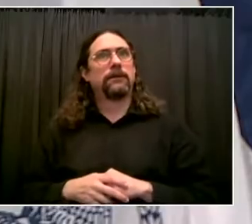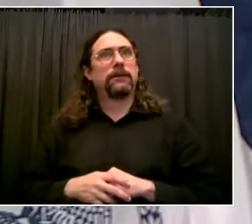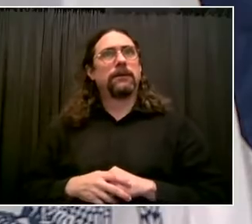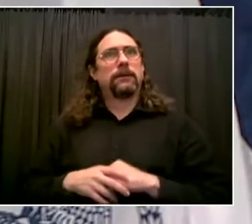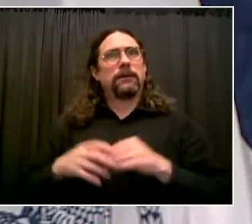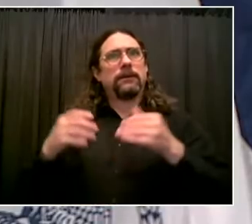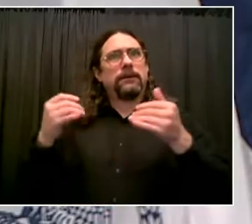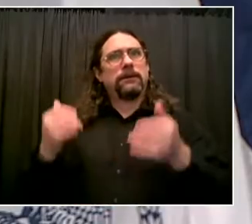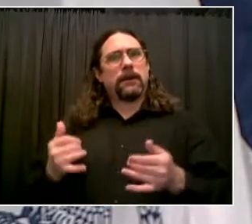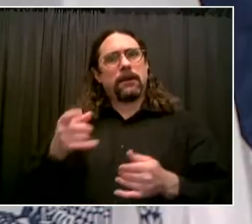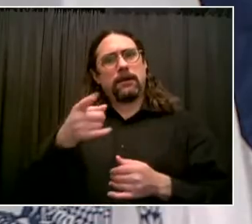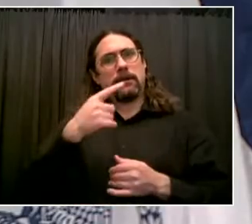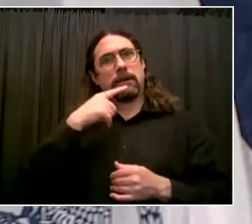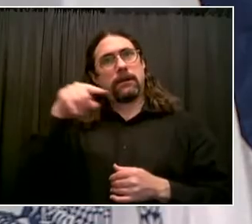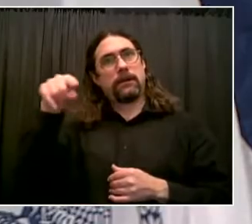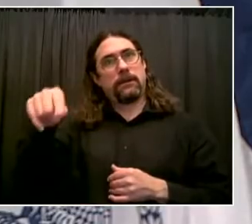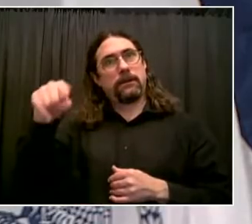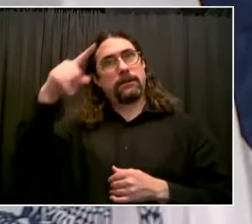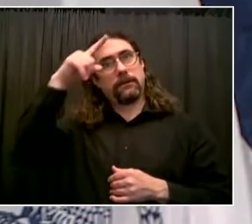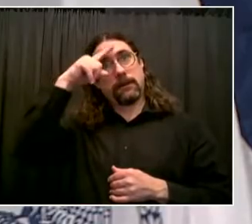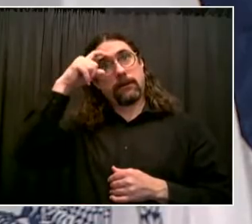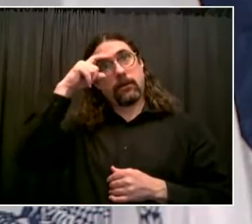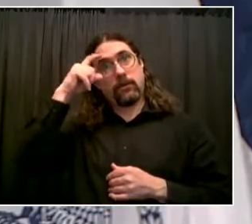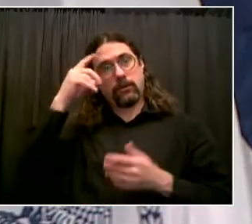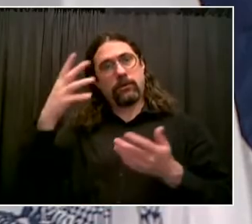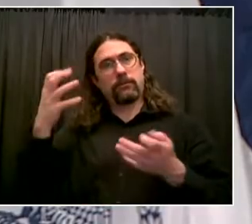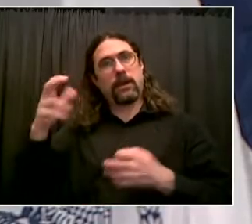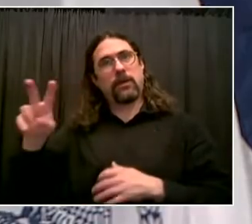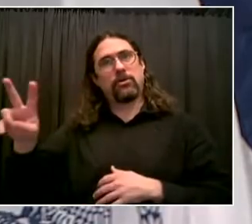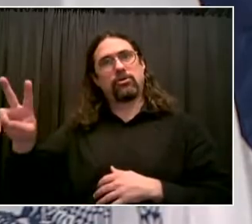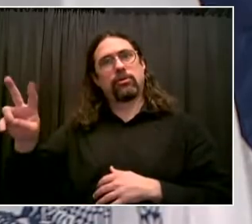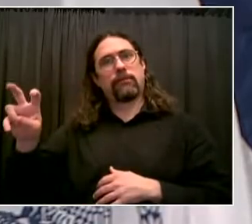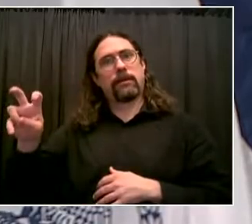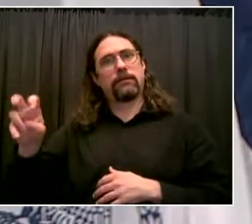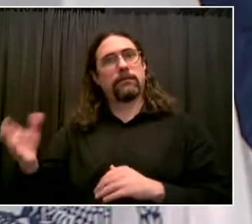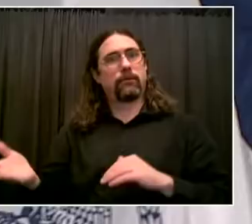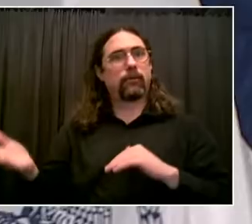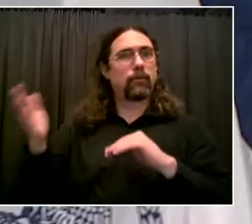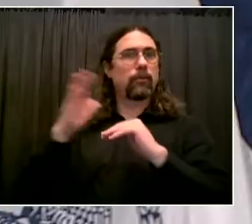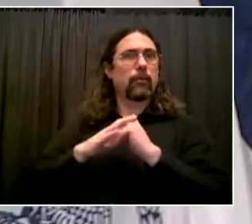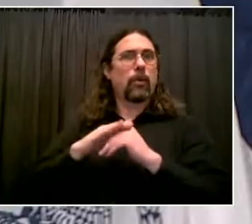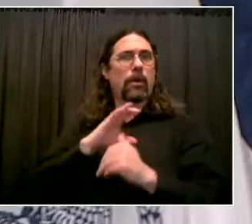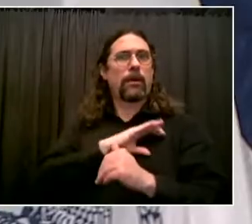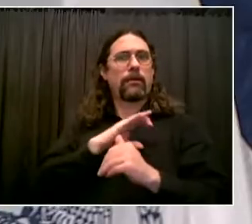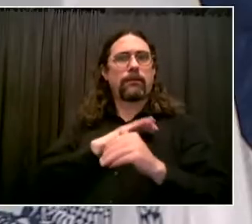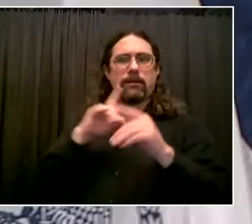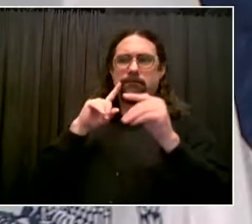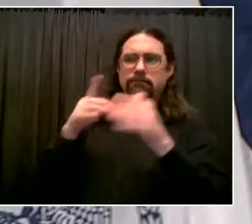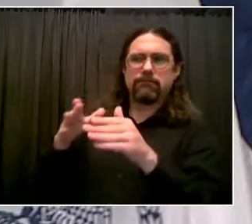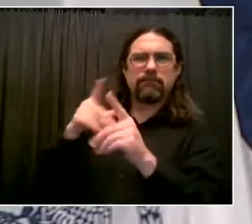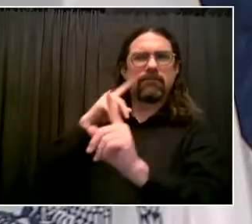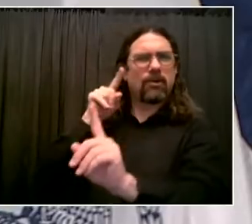AREN'T IDENTIFIED. WHICH PRECINCT ARE YOU GUYS GOING TO BE